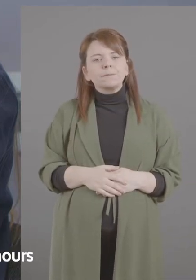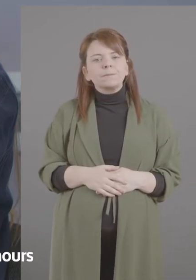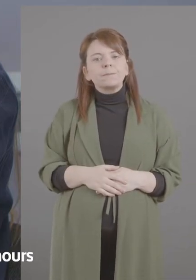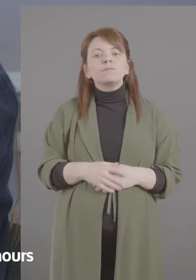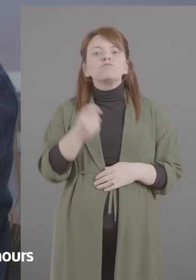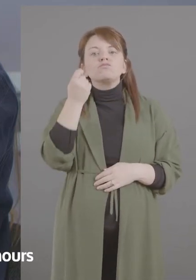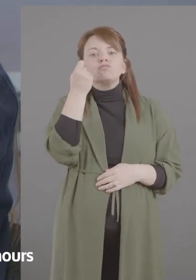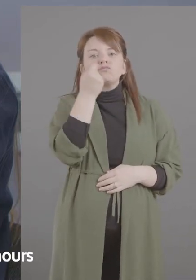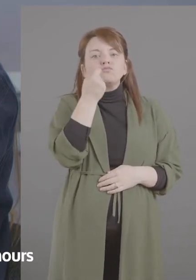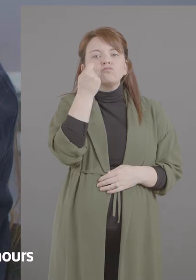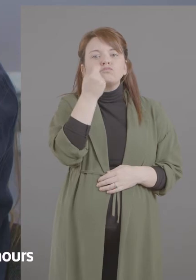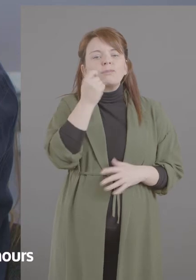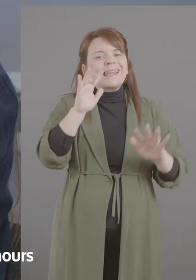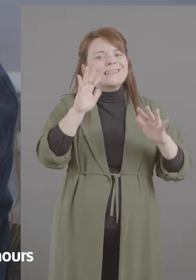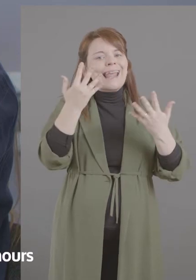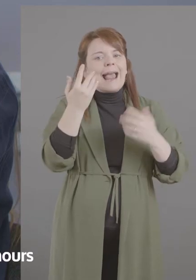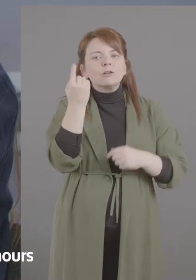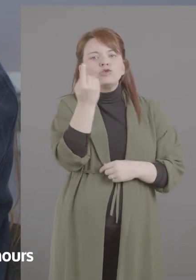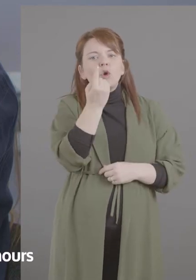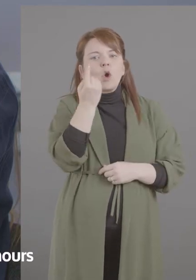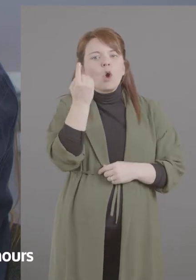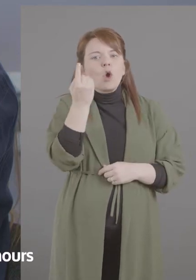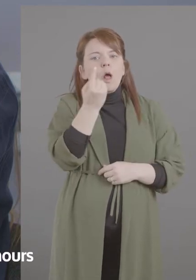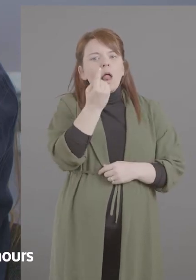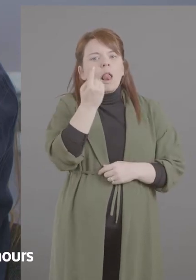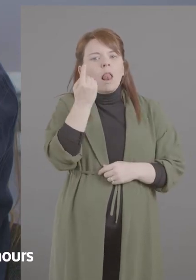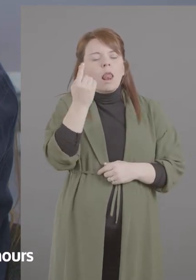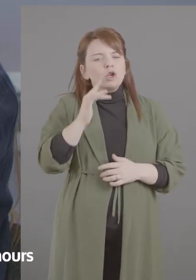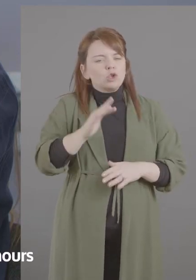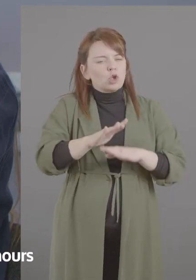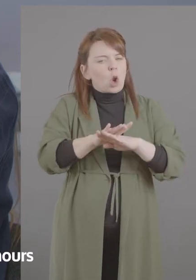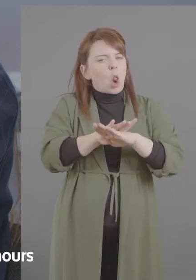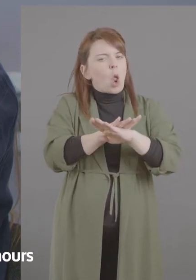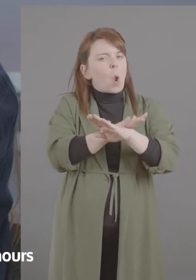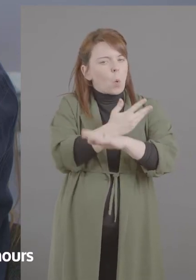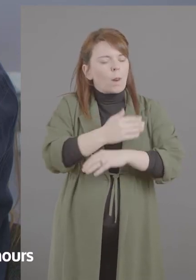one side before swabbing. Roll the swab 10 times slowly along the inside of the nostril